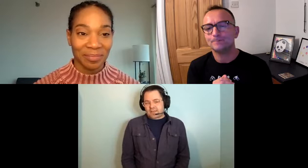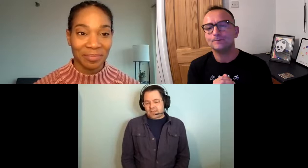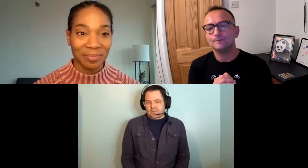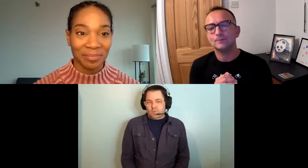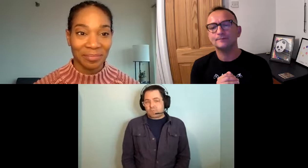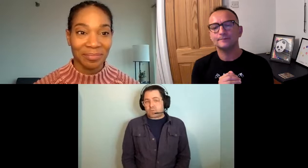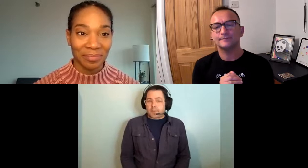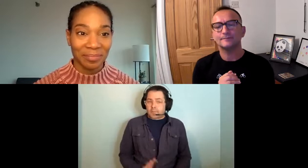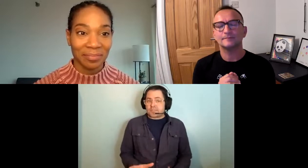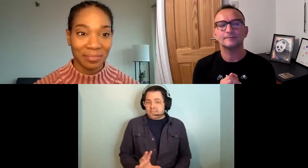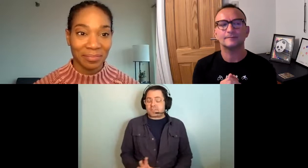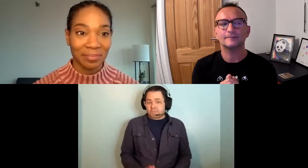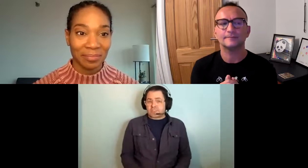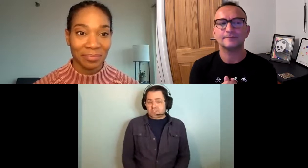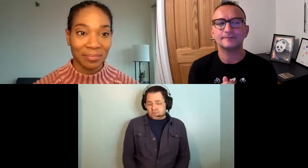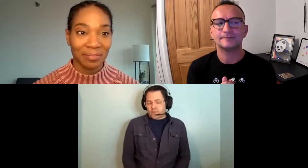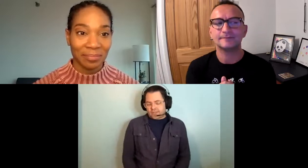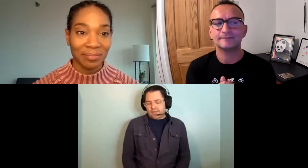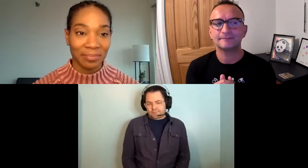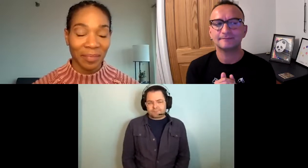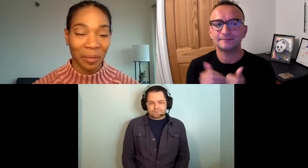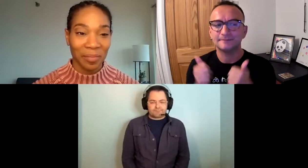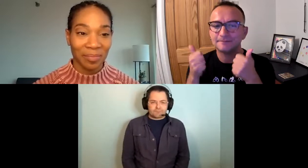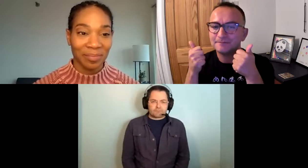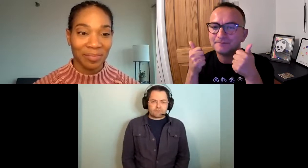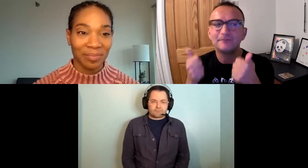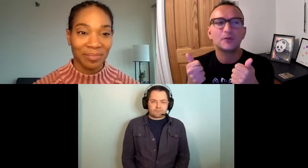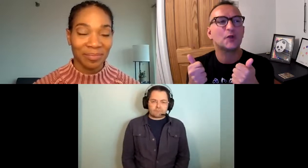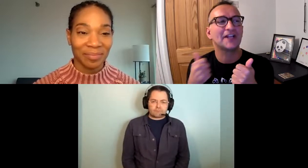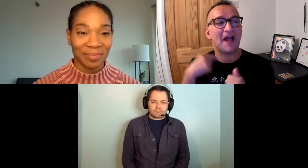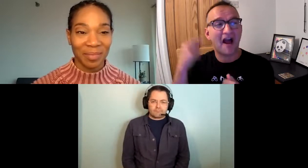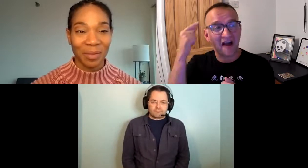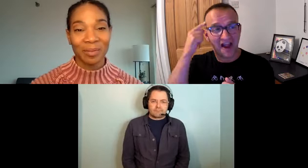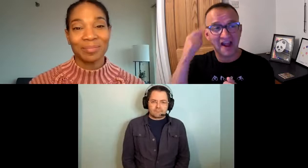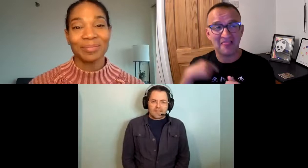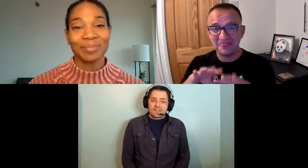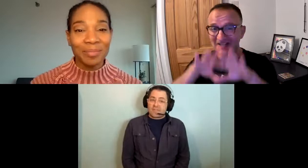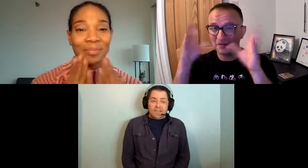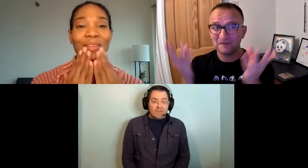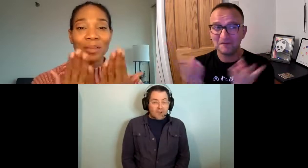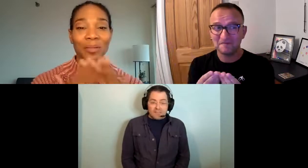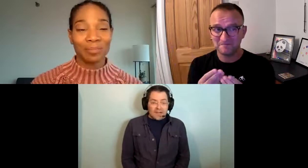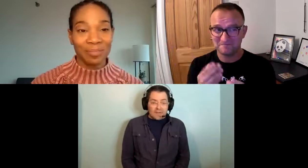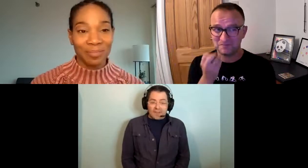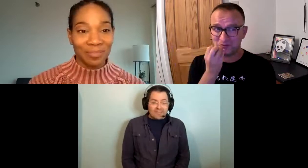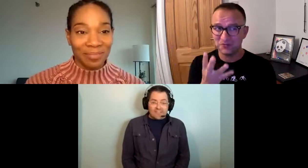discussion, thank you very much, really great quality discussion, I mean a quiet audience I have to say but